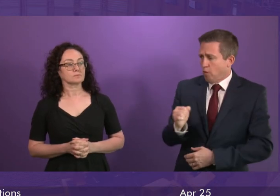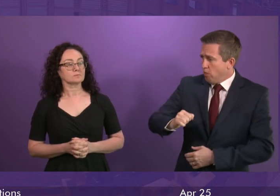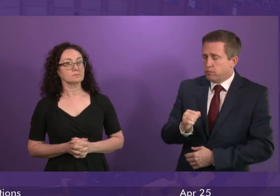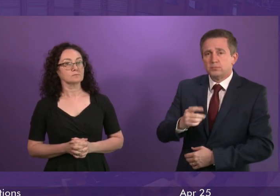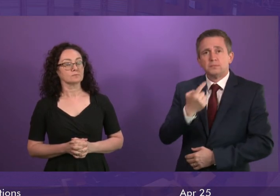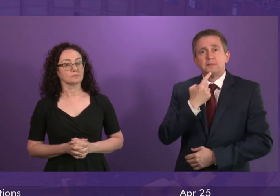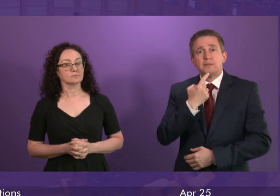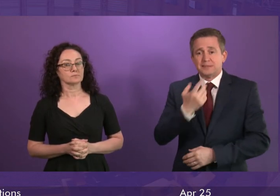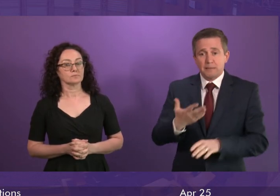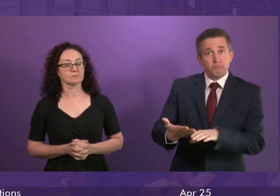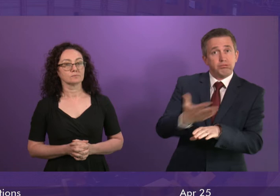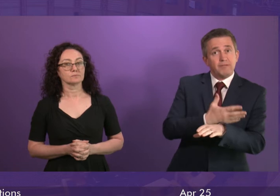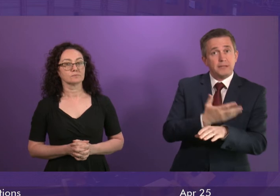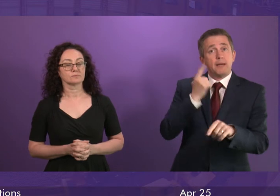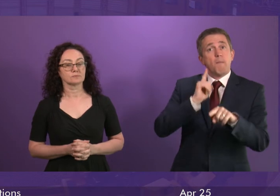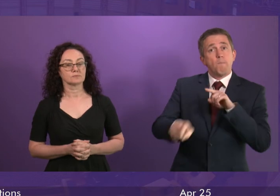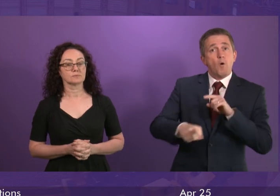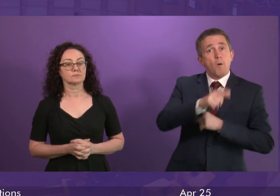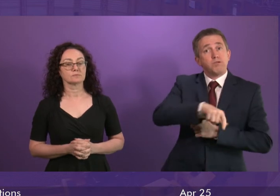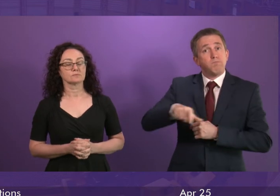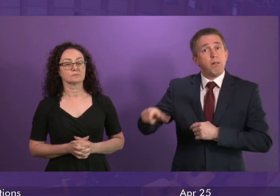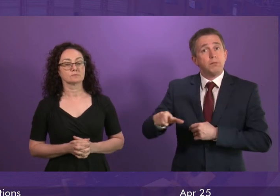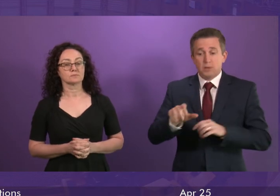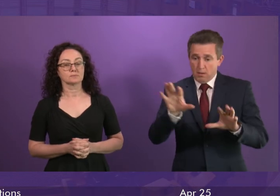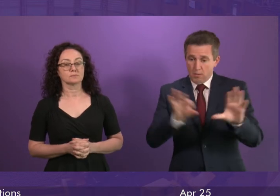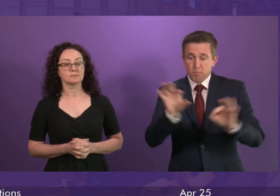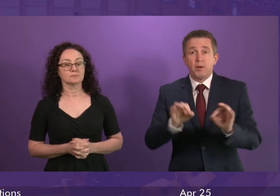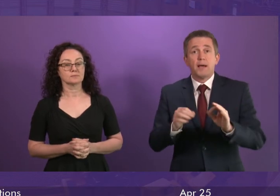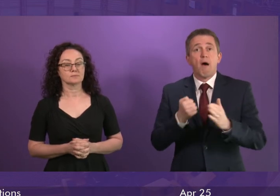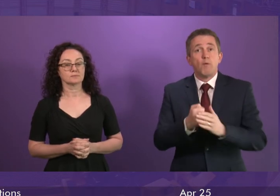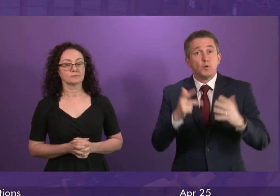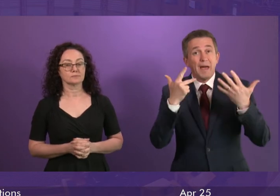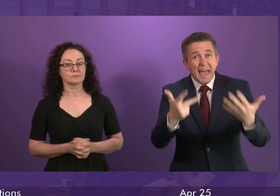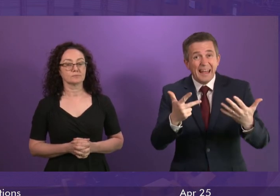that spelled out that whereas, previously, most pupils could study up to eight subjects